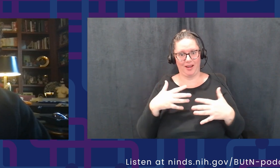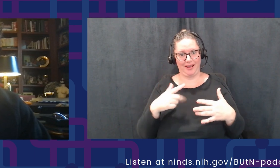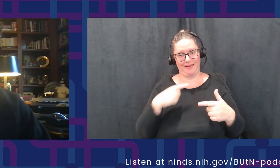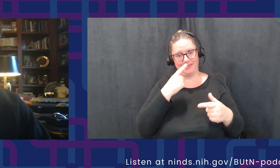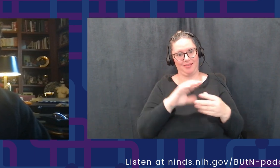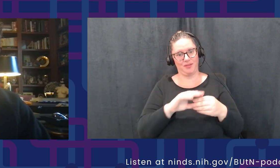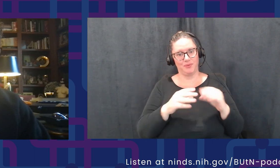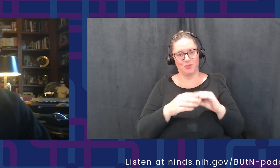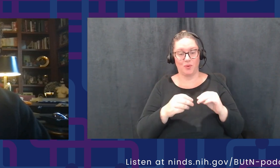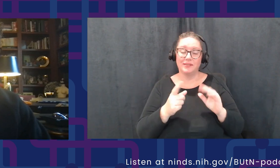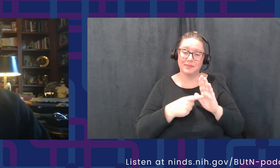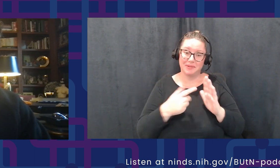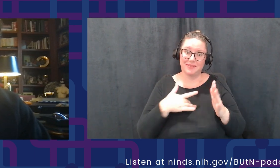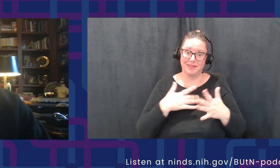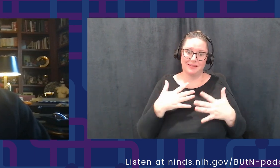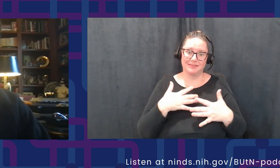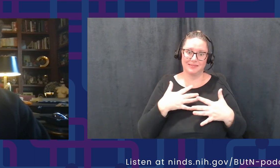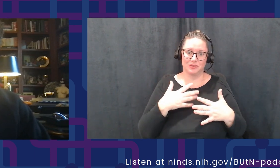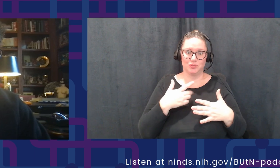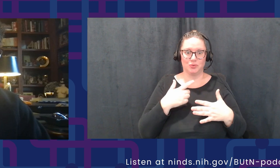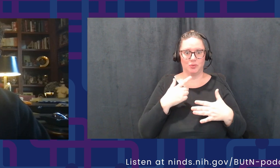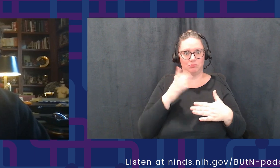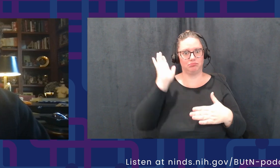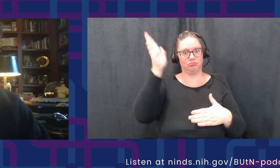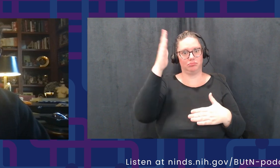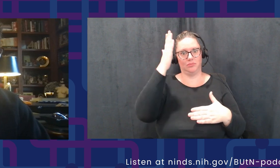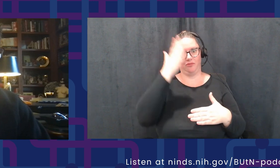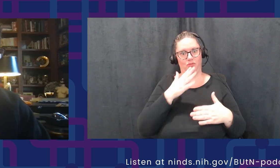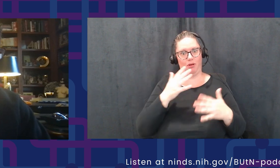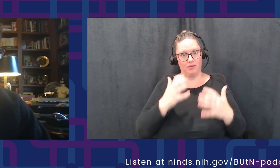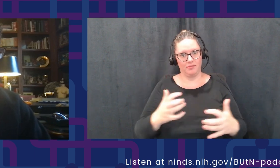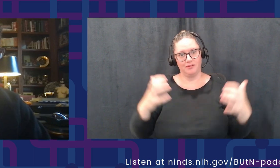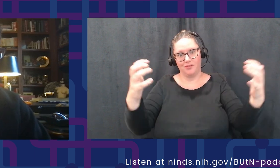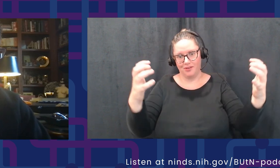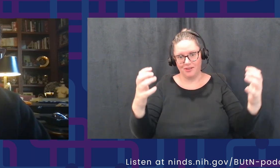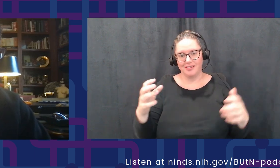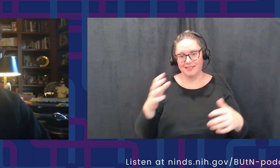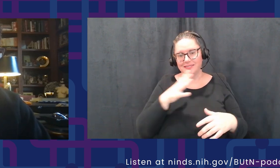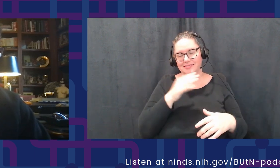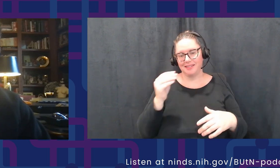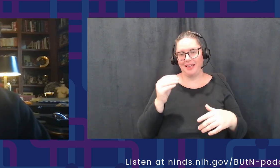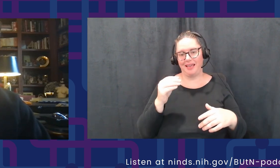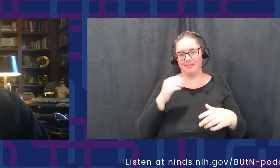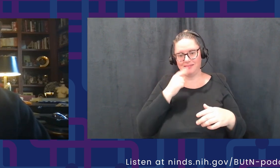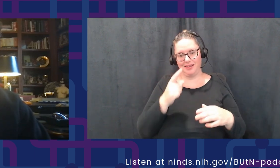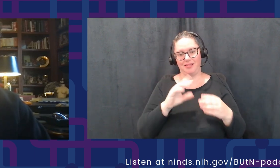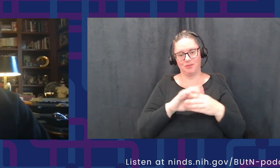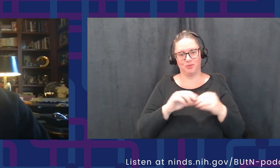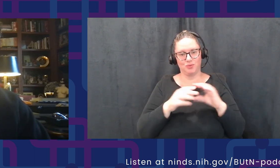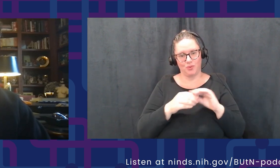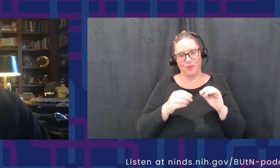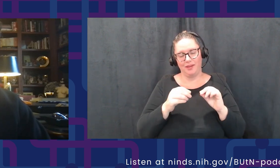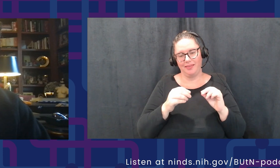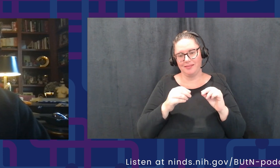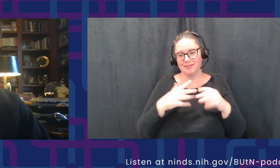I think it is scary sometimes to be in front of an audience and having to tell a story that is concise.